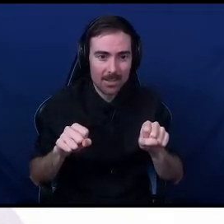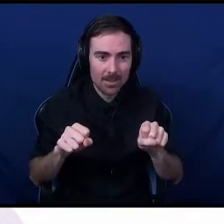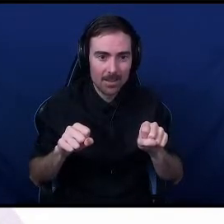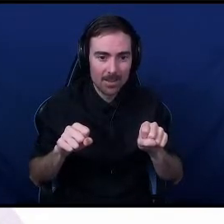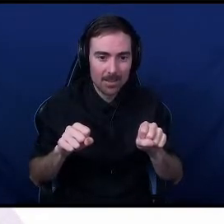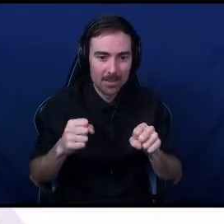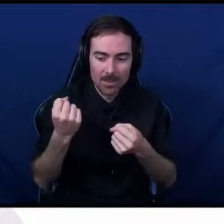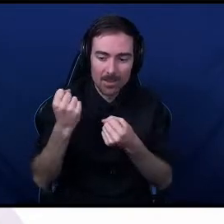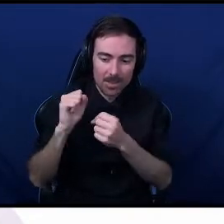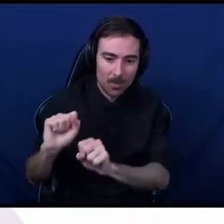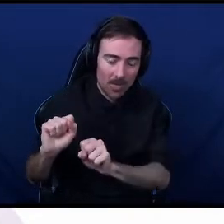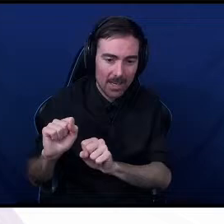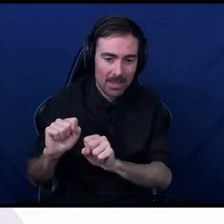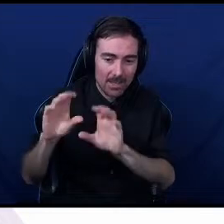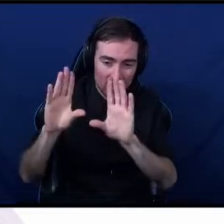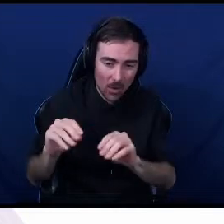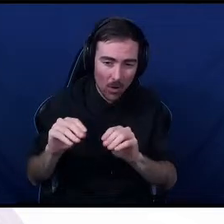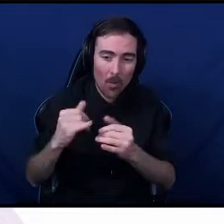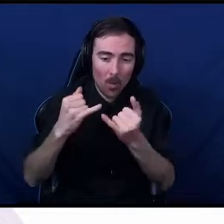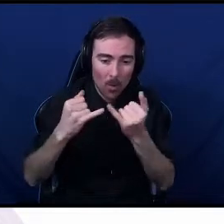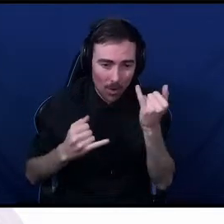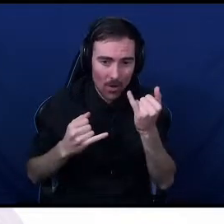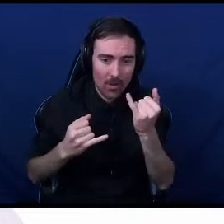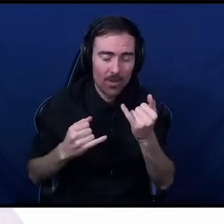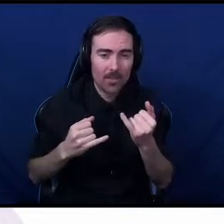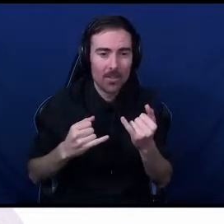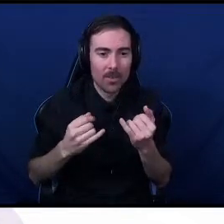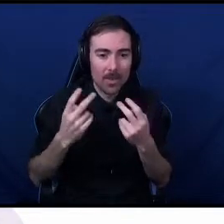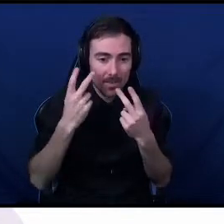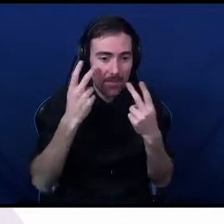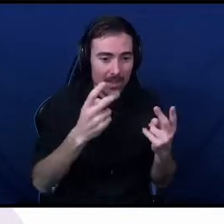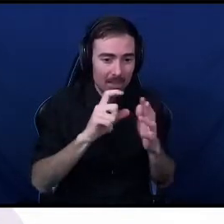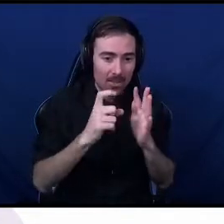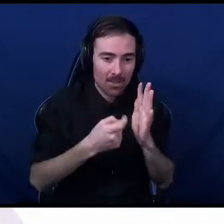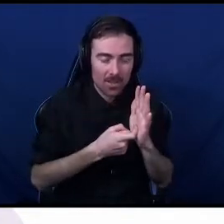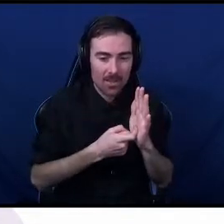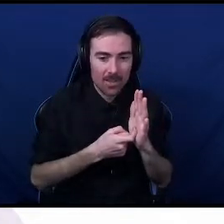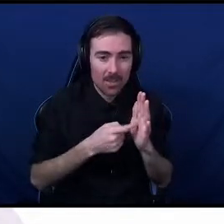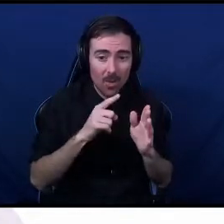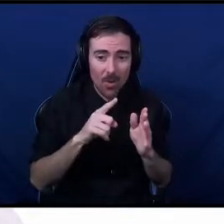doctor, right. So all of these things that became benefits, and